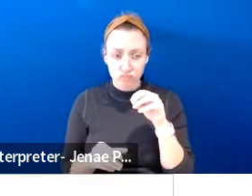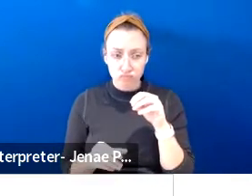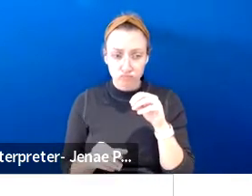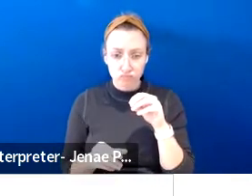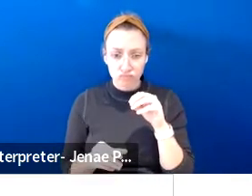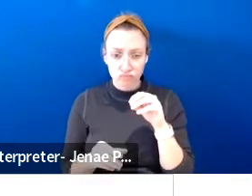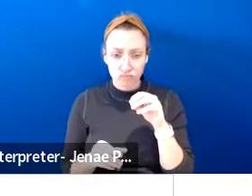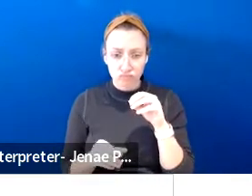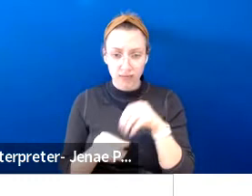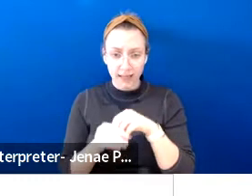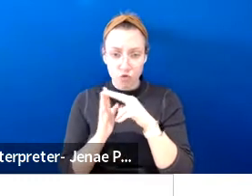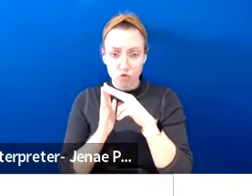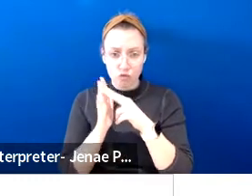a reading? Do